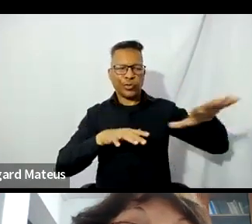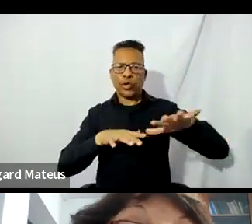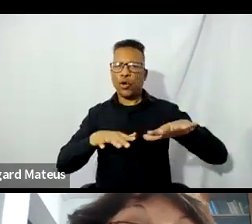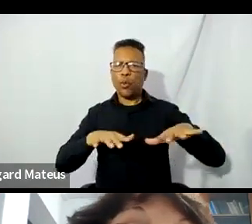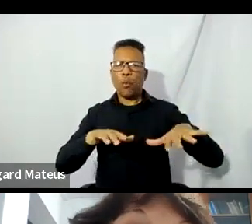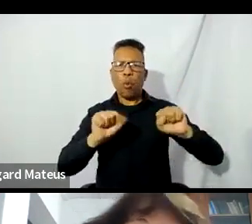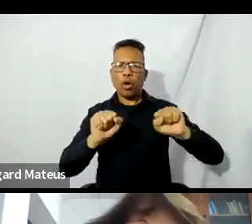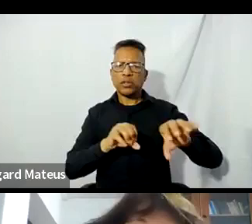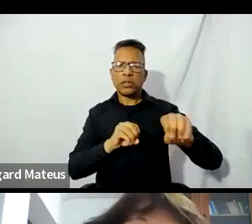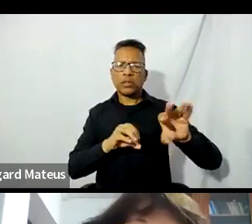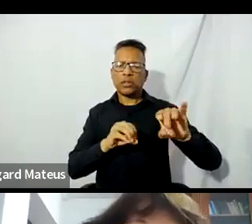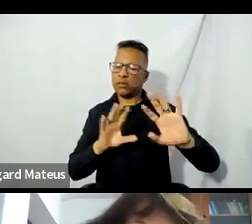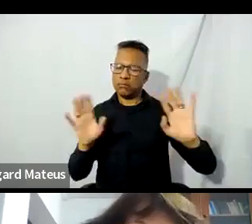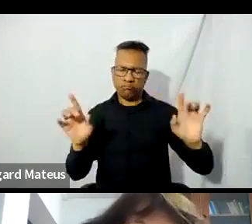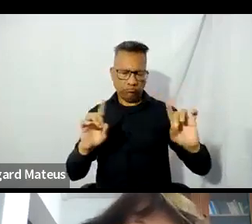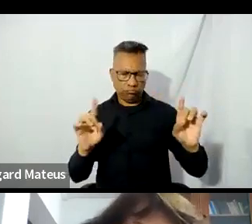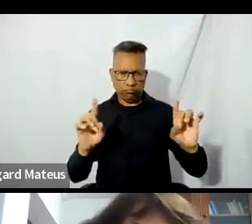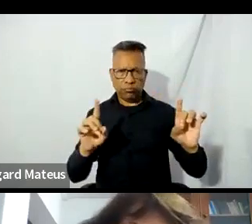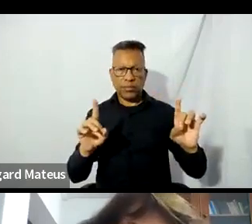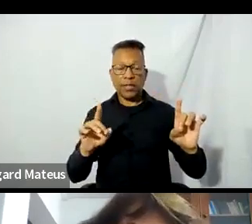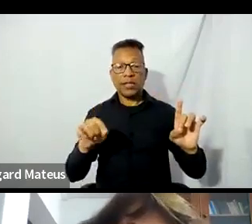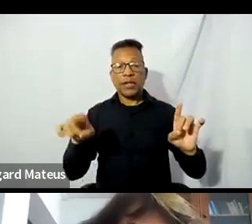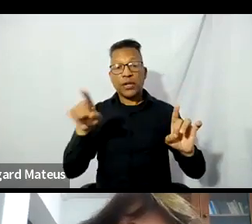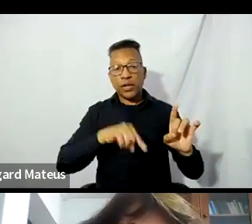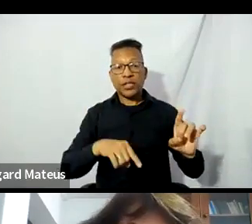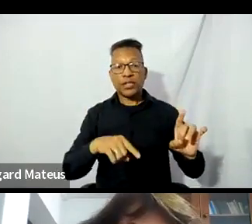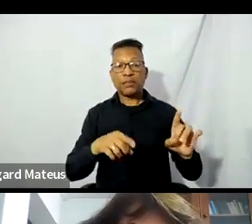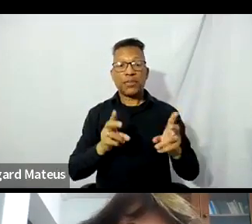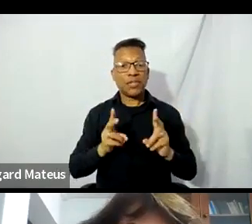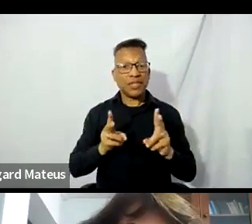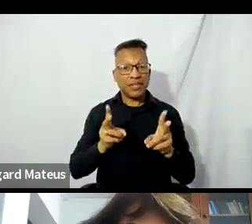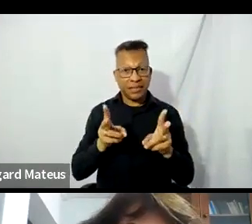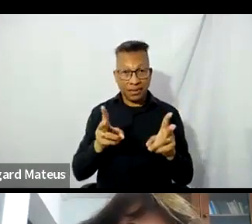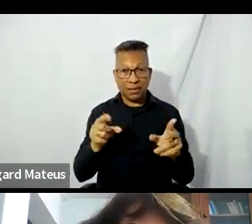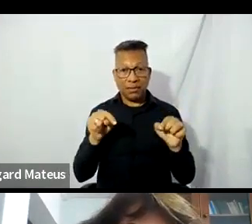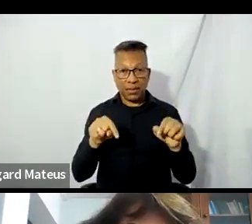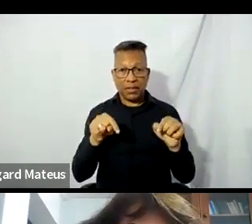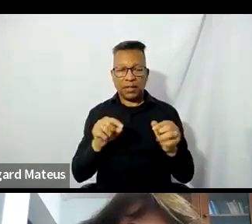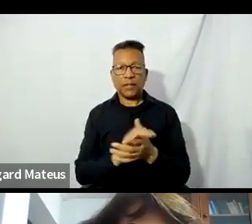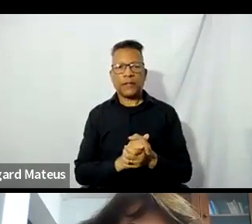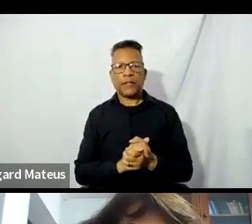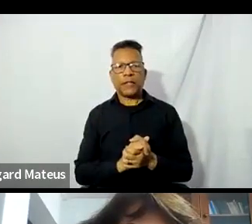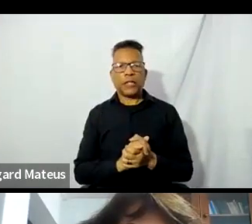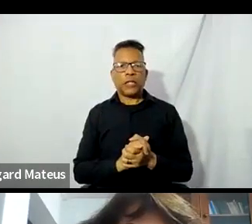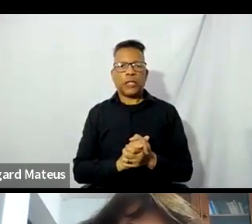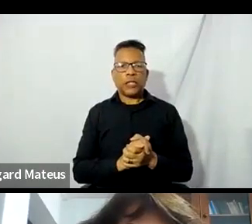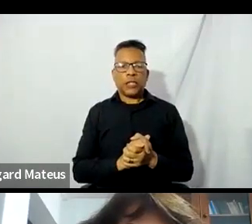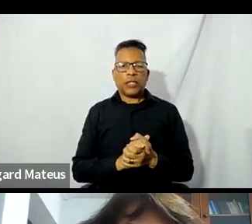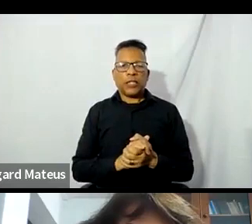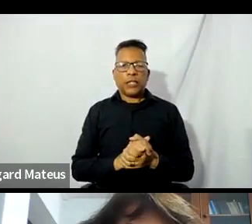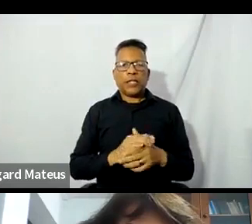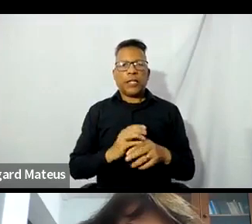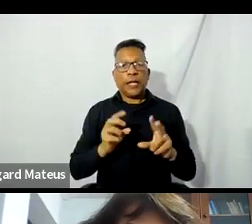terms of counting and g, and We're constantly observe observed by